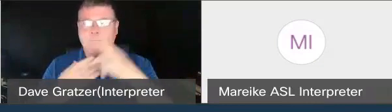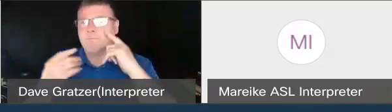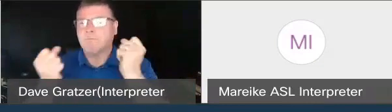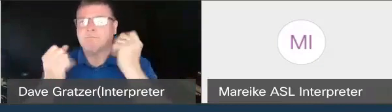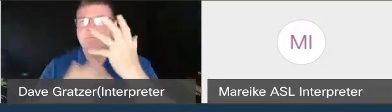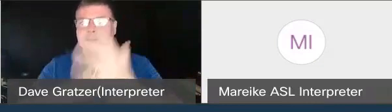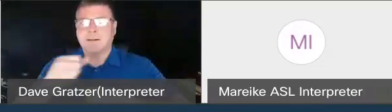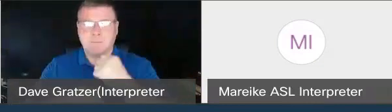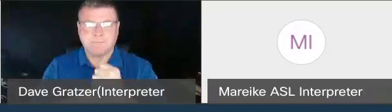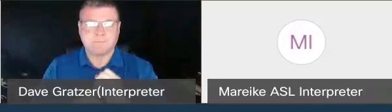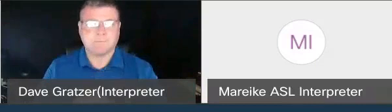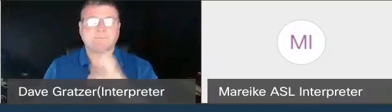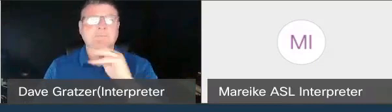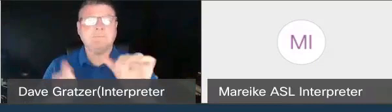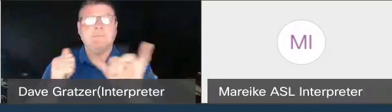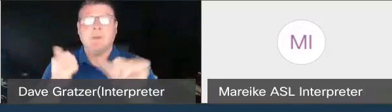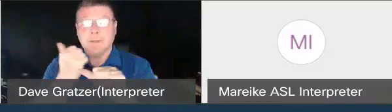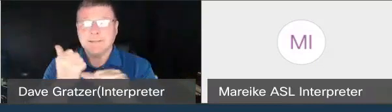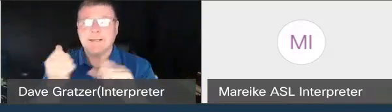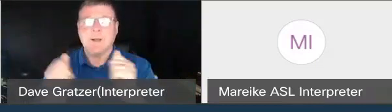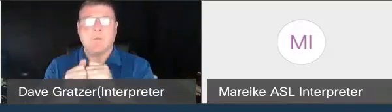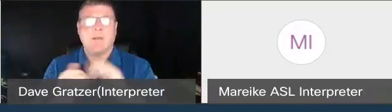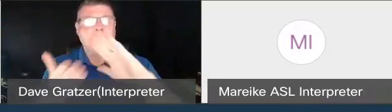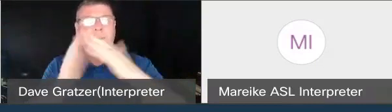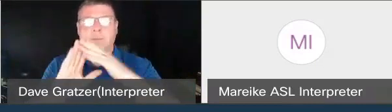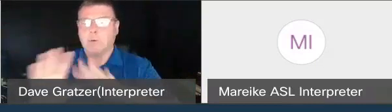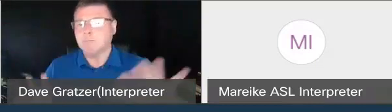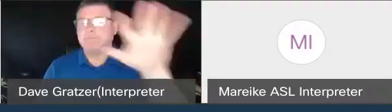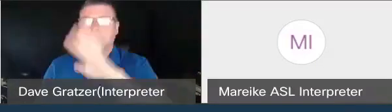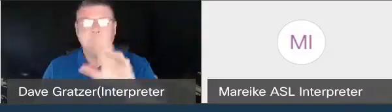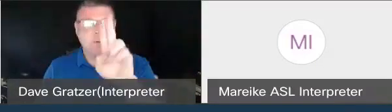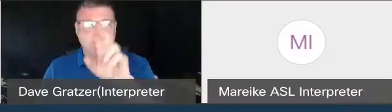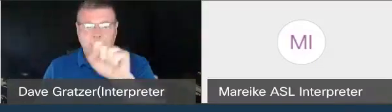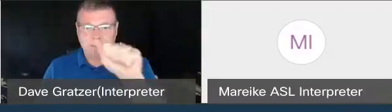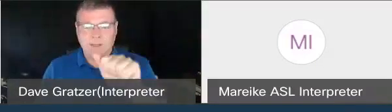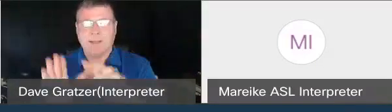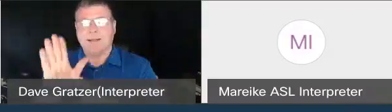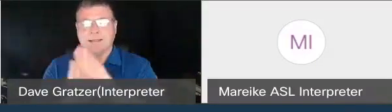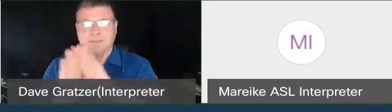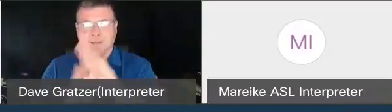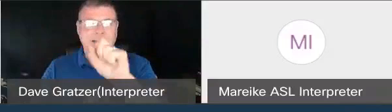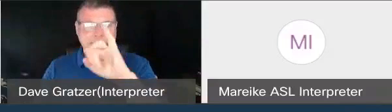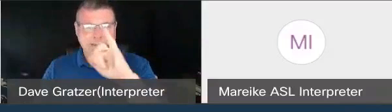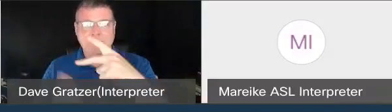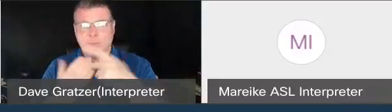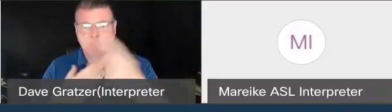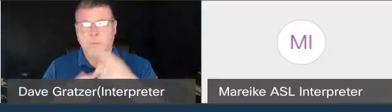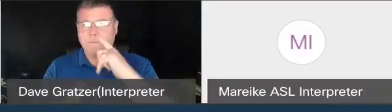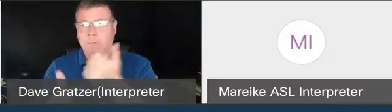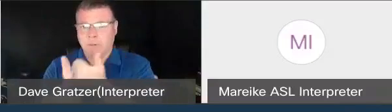He has also assisted numerous communities, uh, across the country with developing SIP programs of their own in their own jurisdictions